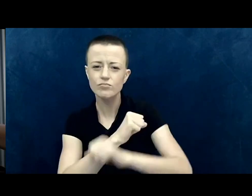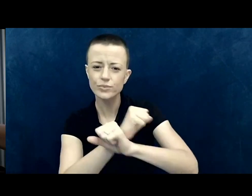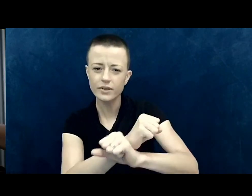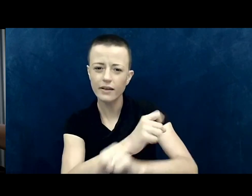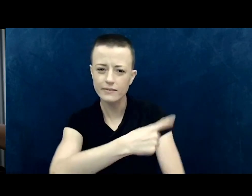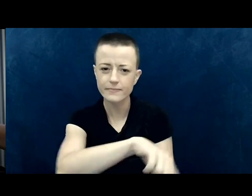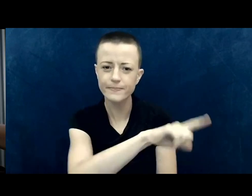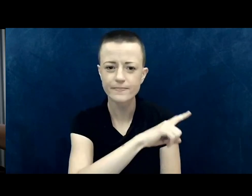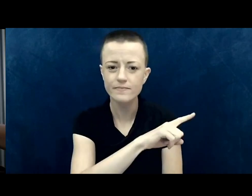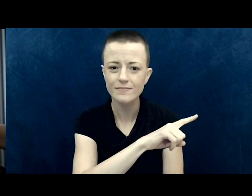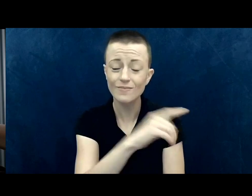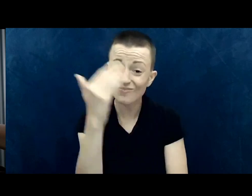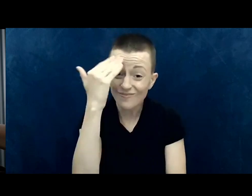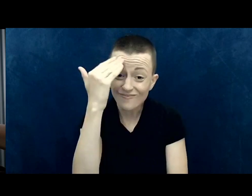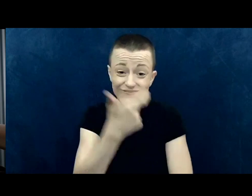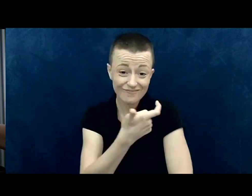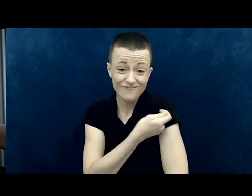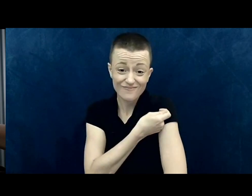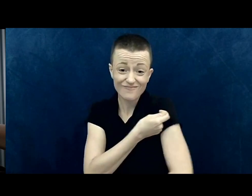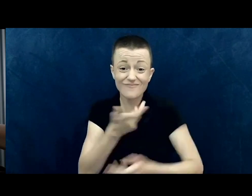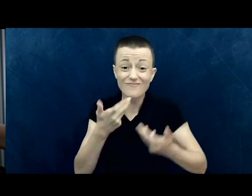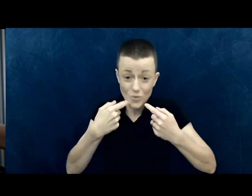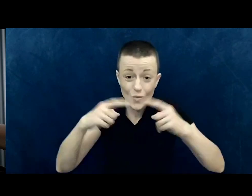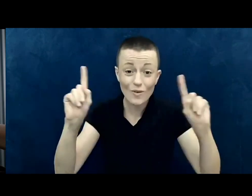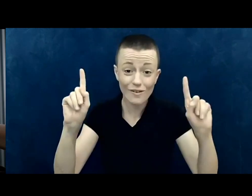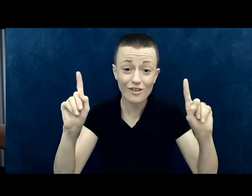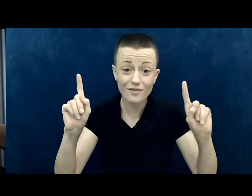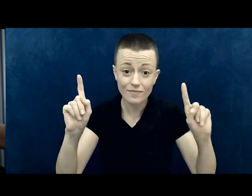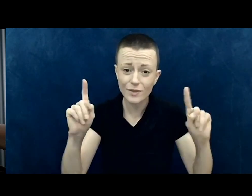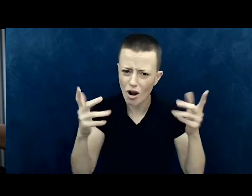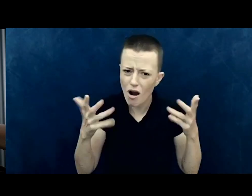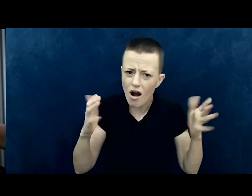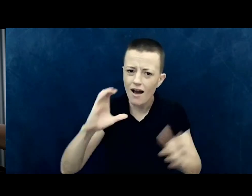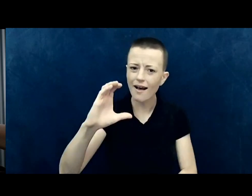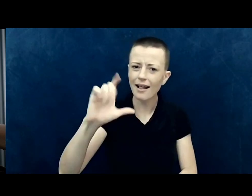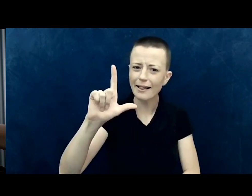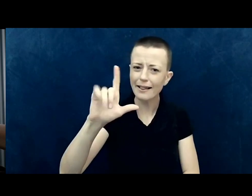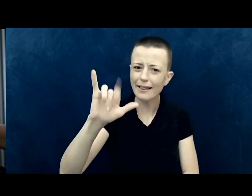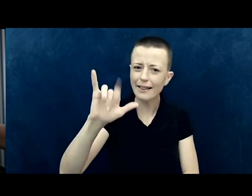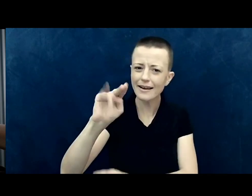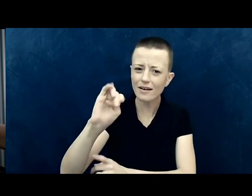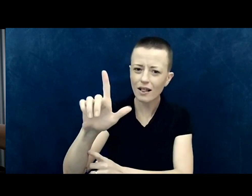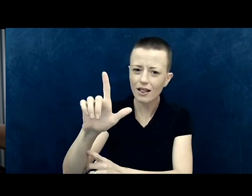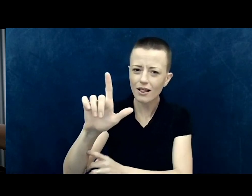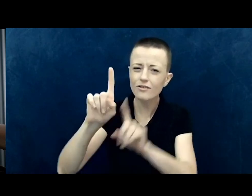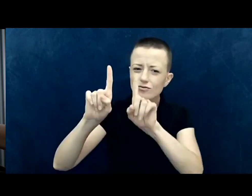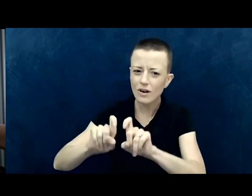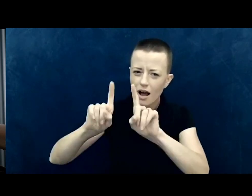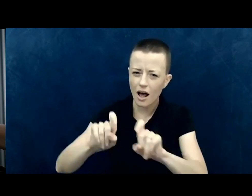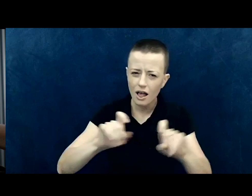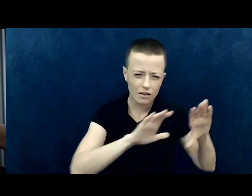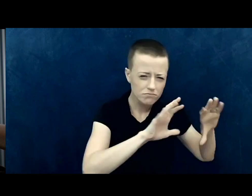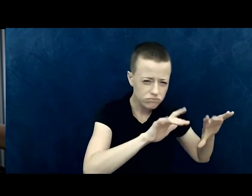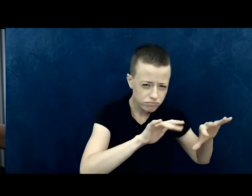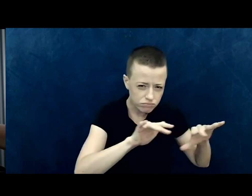We know the vaccines work. They have been carefully studied in clinical trials before they were approved and have continued